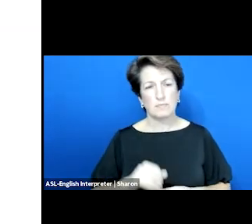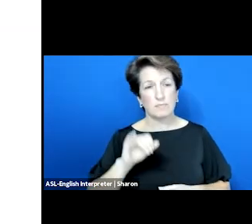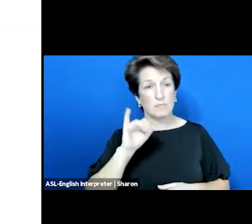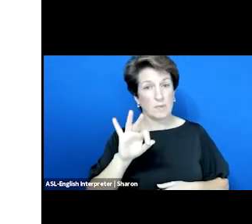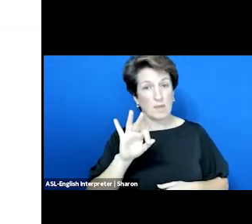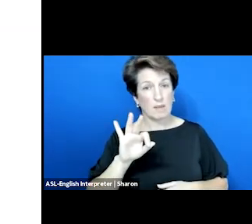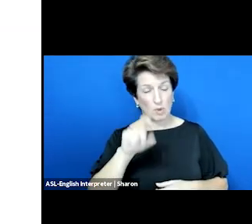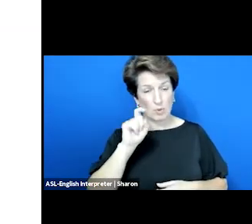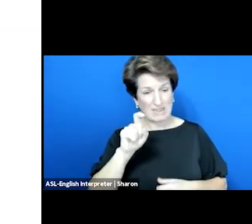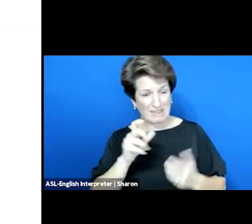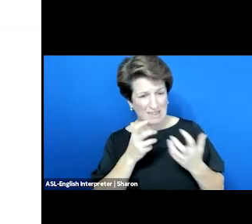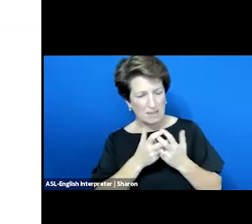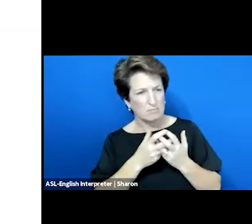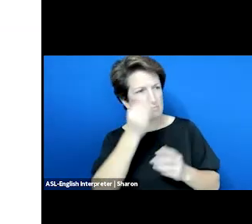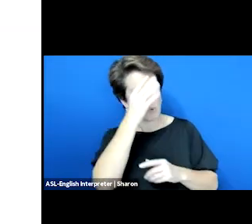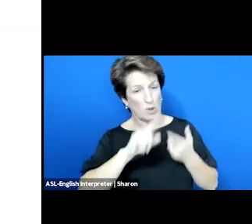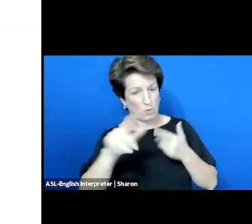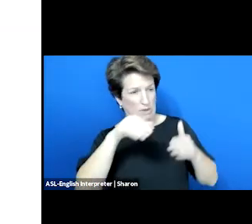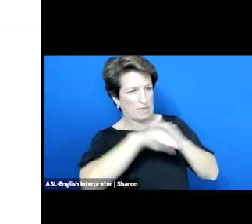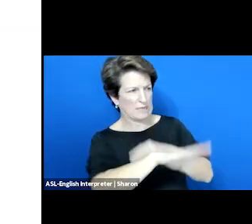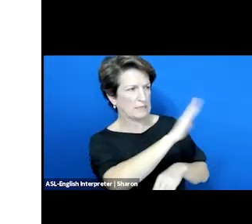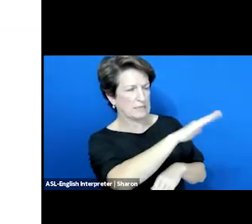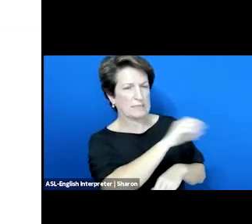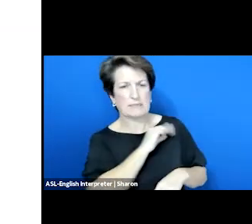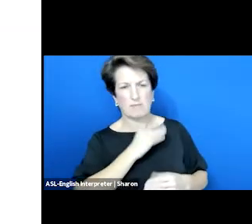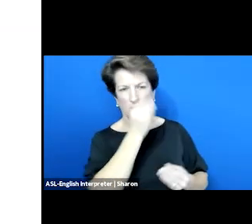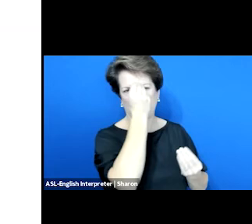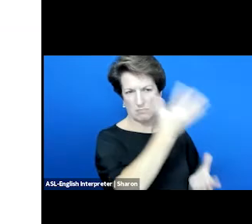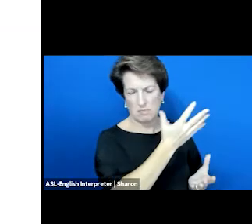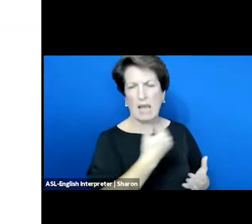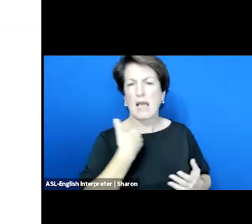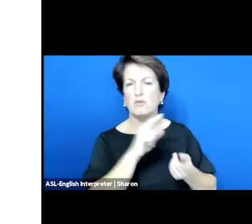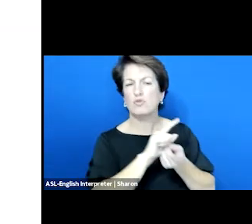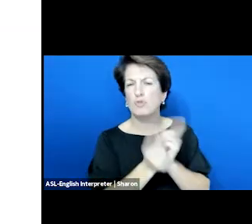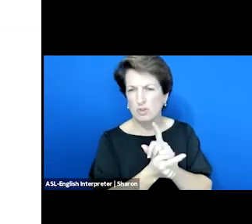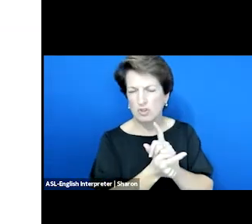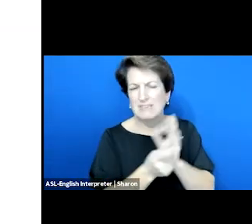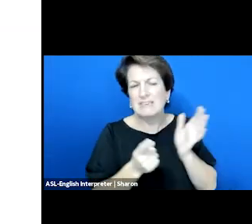ramps, and elevators. Staff are also on-site at each clinic to support as necessary . Clients